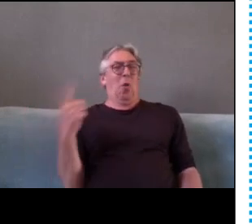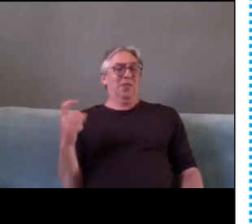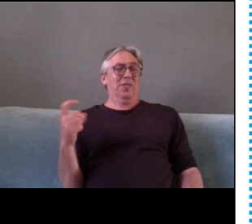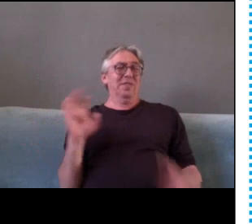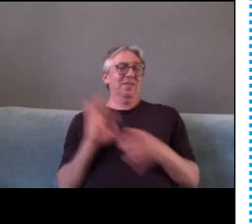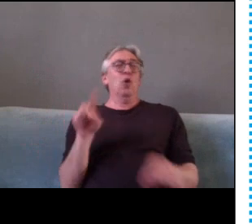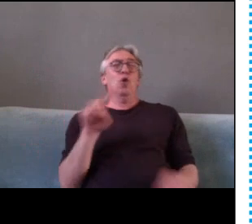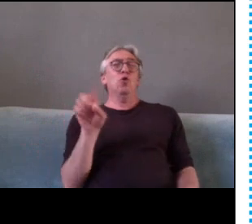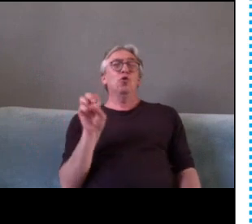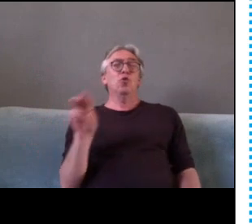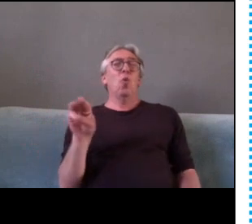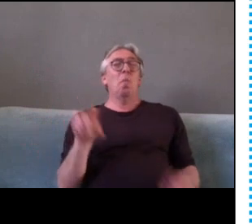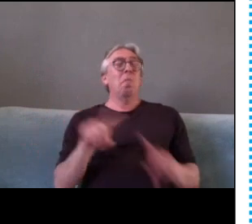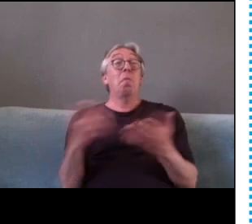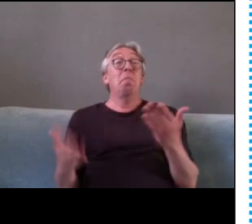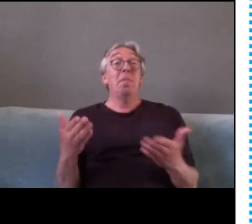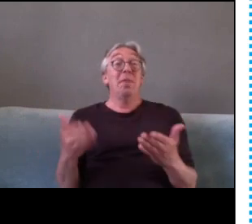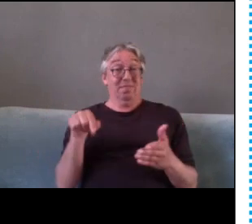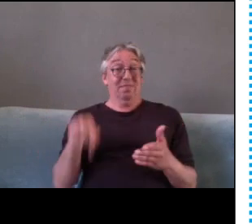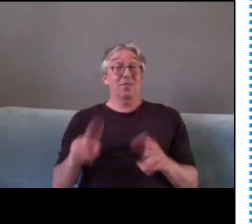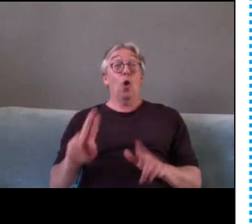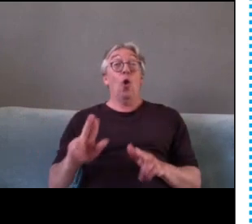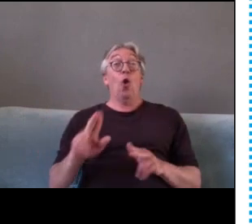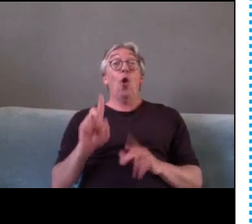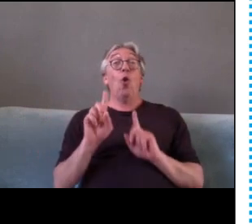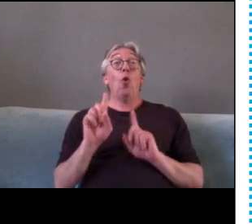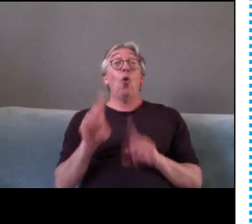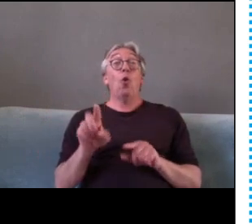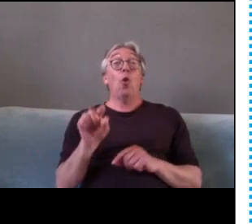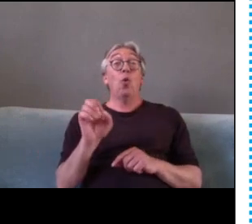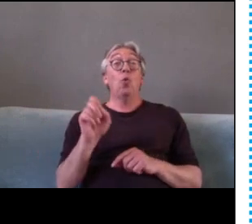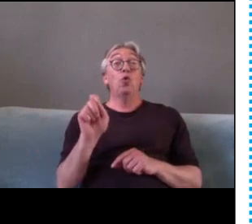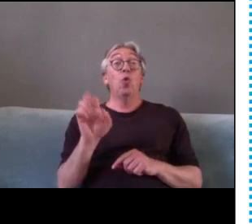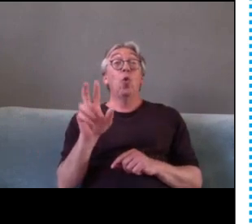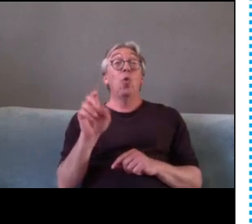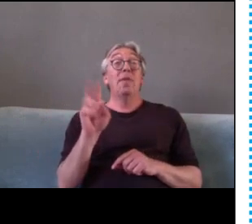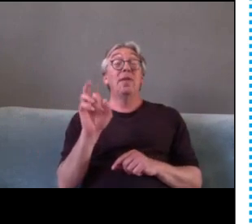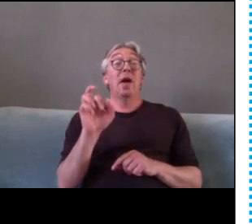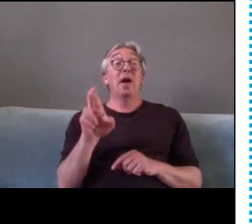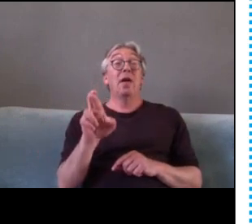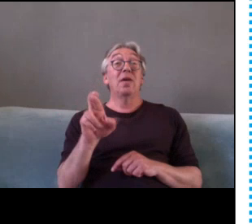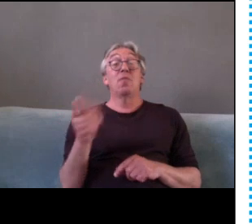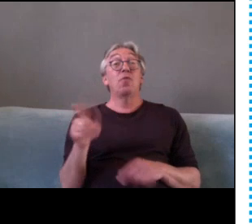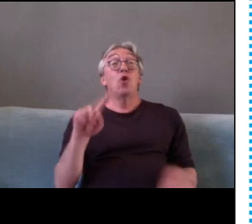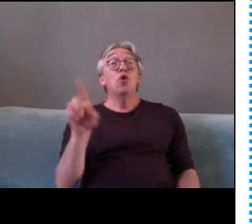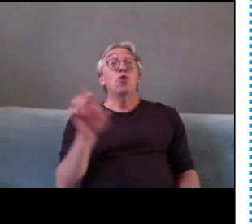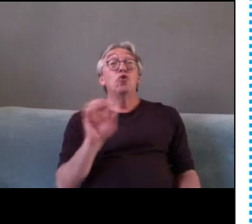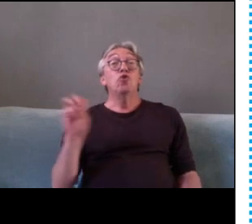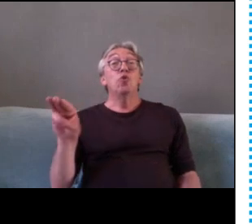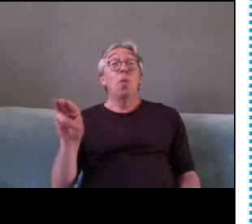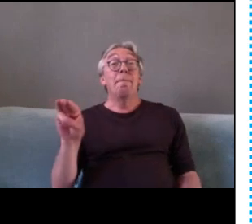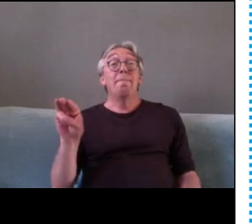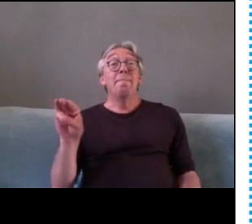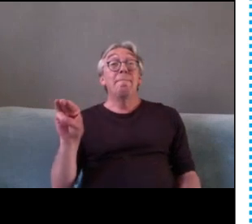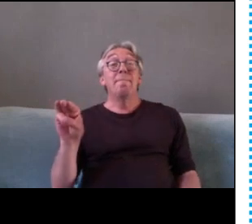As far as I know Zoom has been asking to pay extra for captioning. It's like asking people in beaches to pay for rents